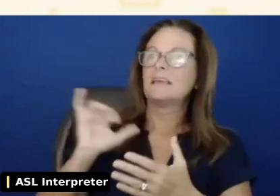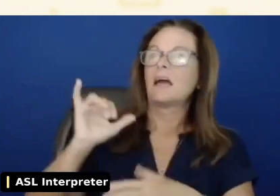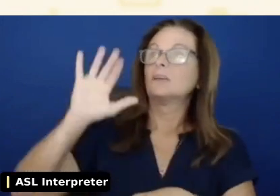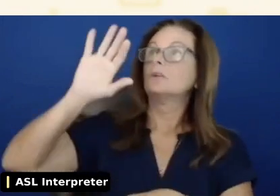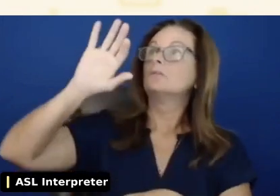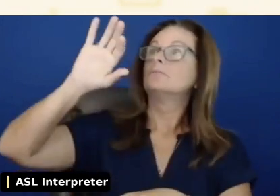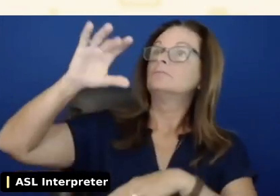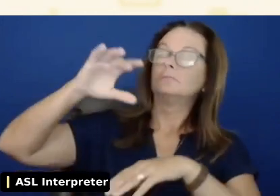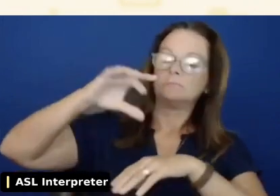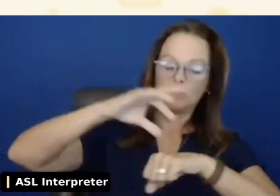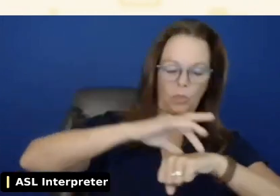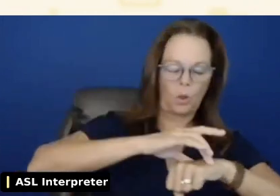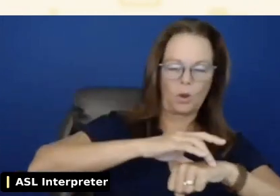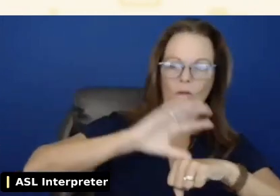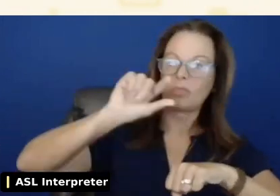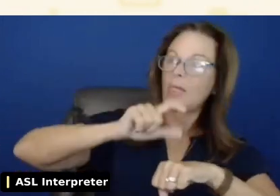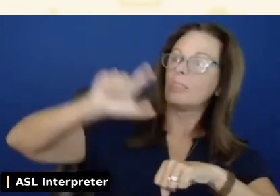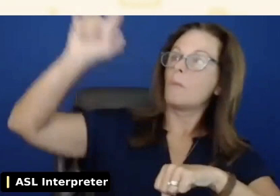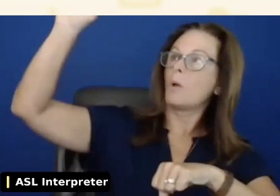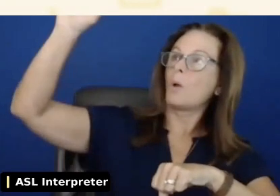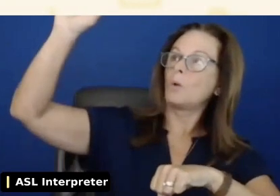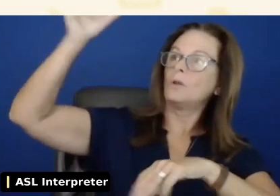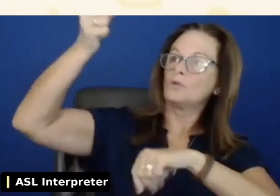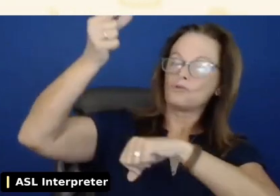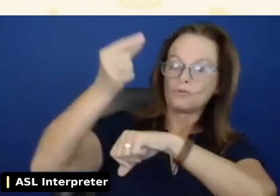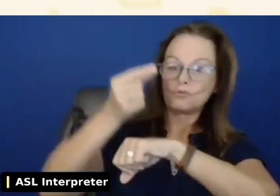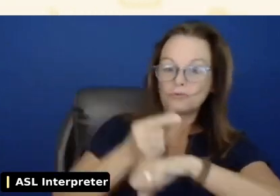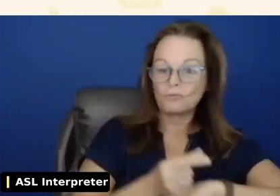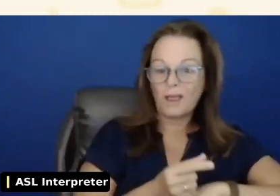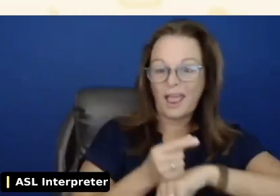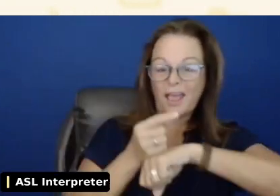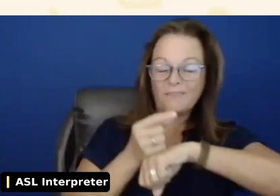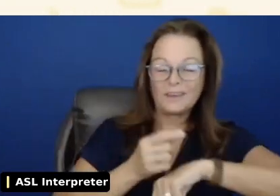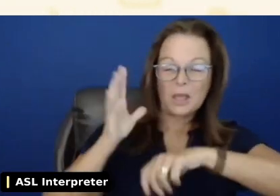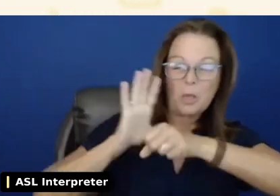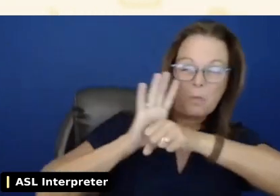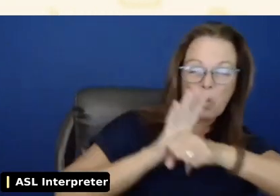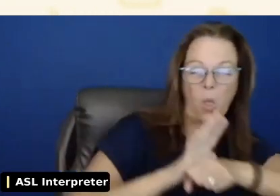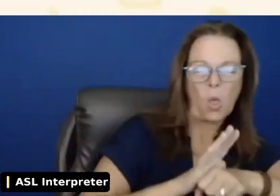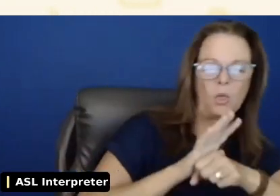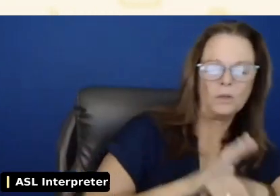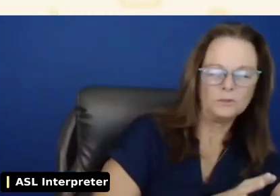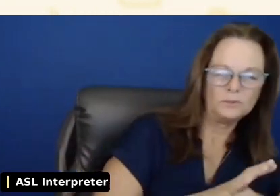and also making every step and every thought as a monumental effort.